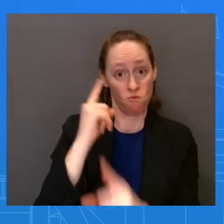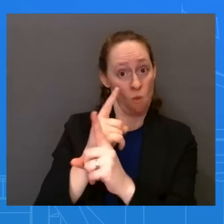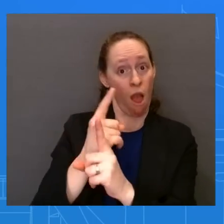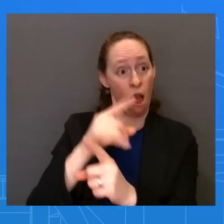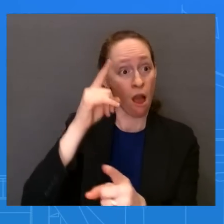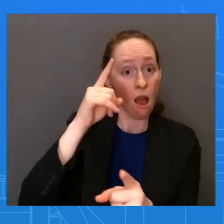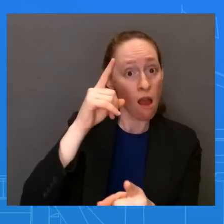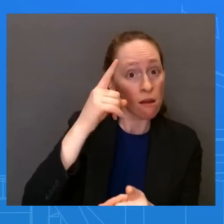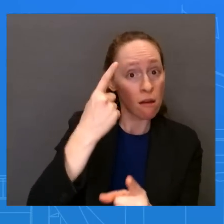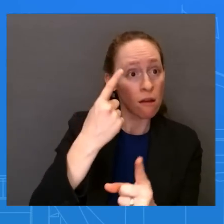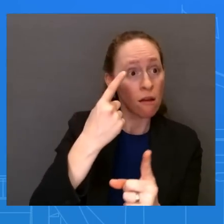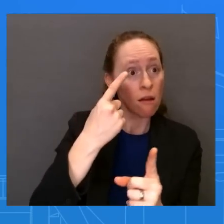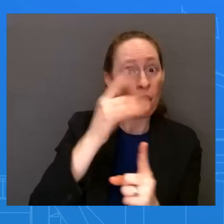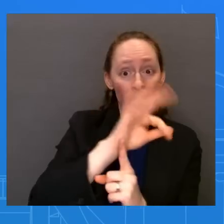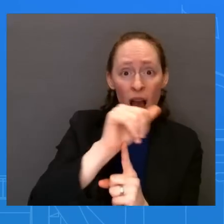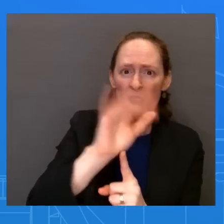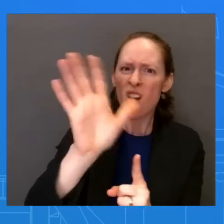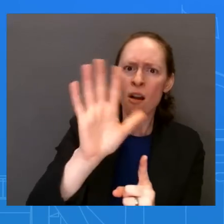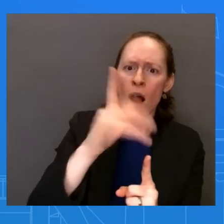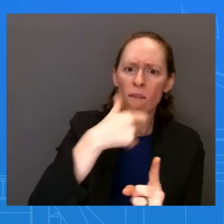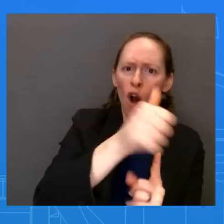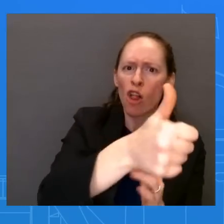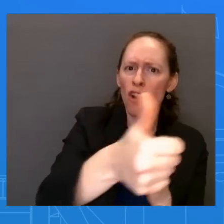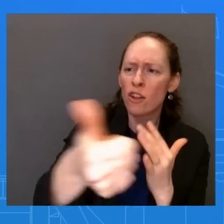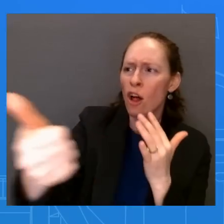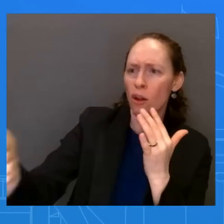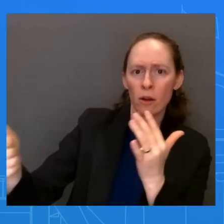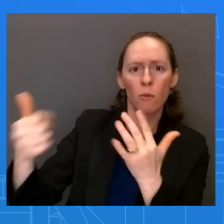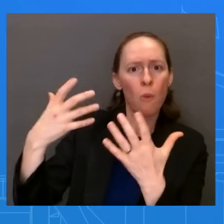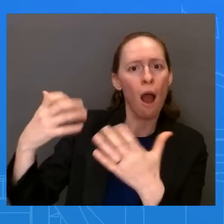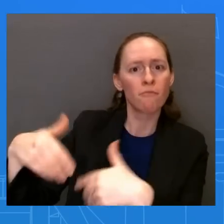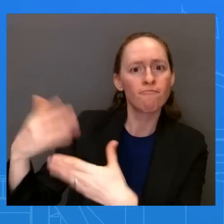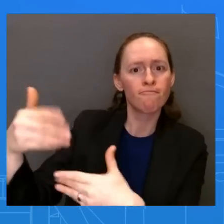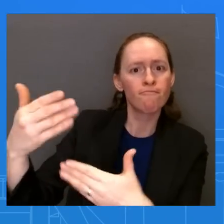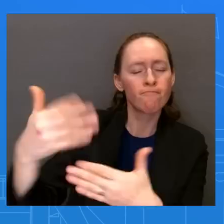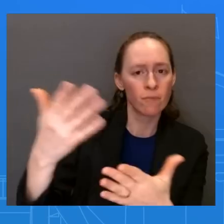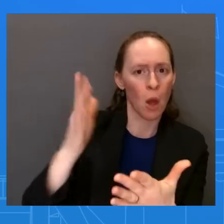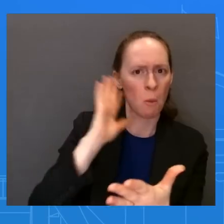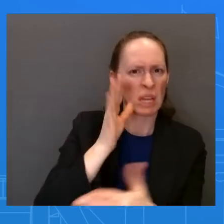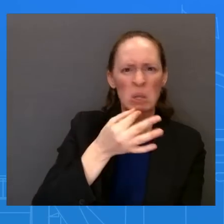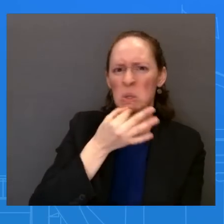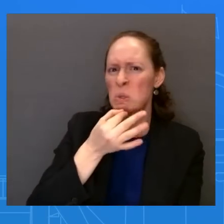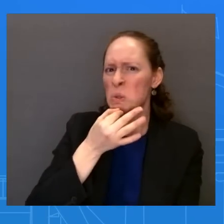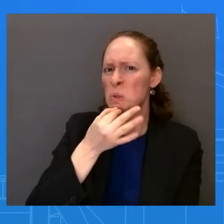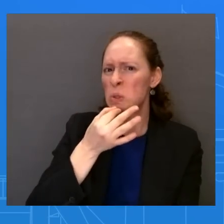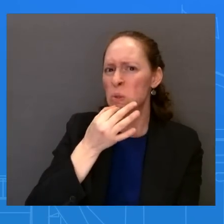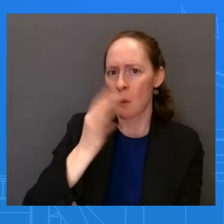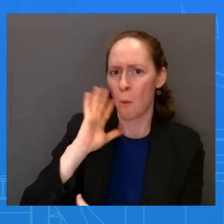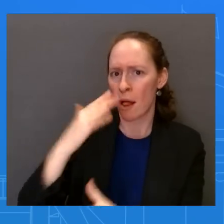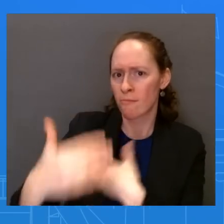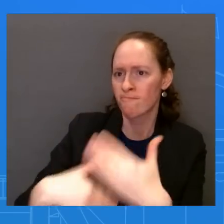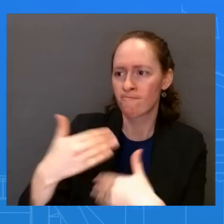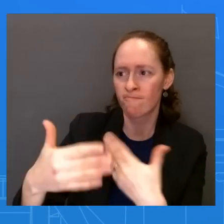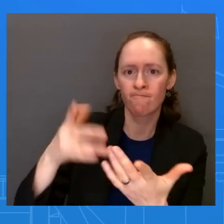and we will be re-nominating a number of officials in the upcoming weeks. And when we have updates to share, we certainly will -- will share that.